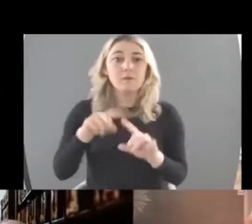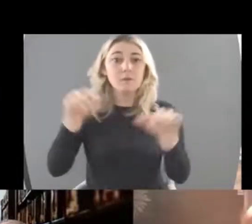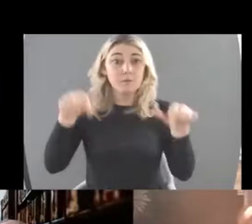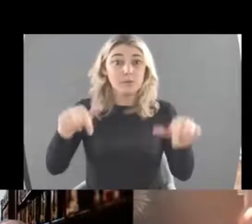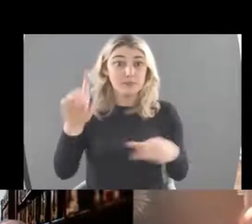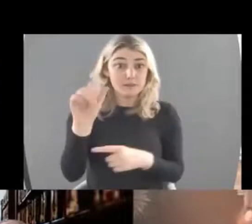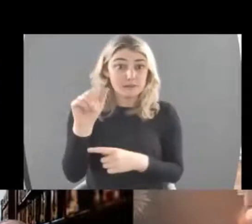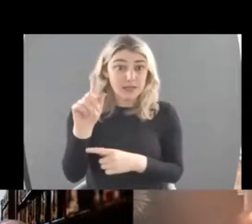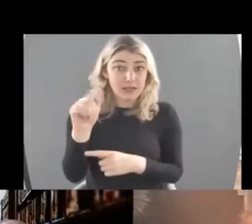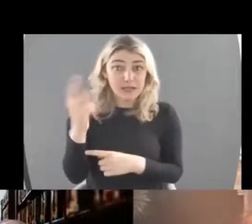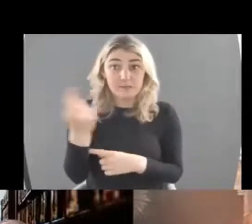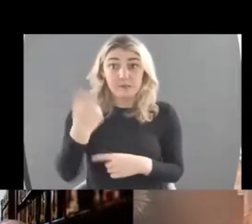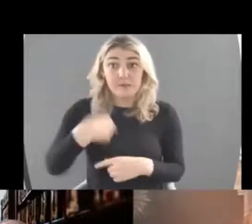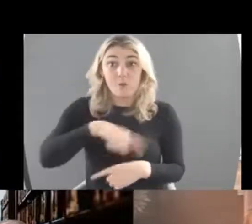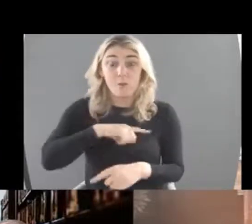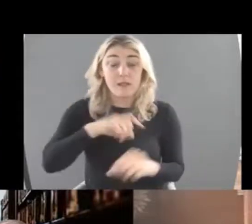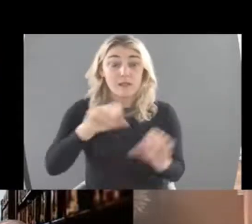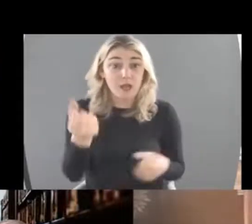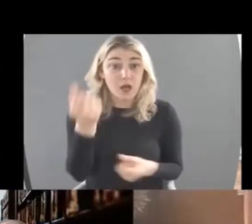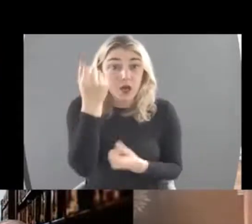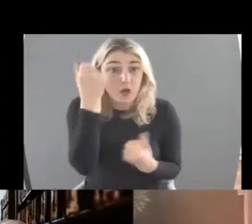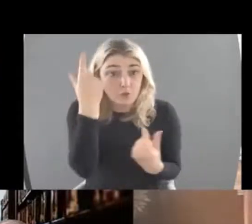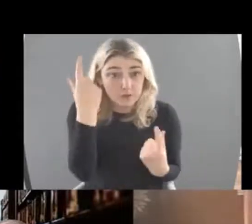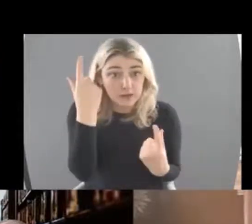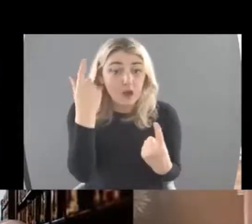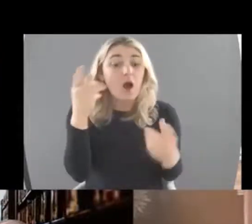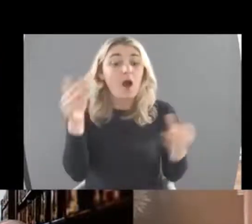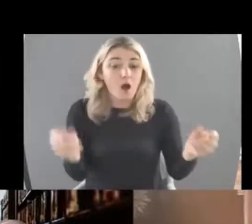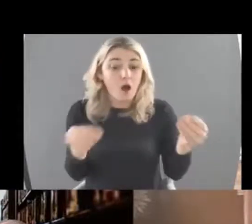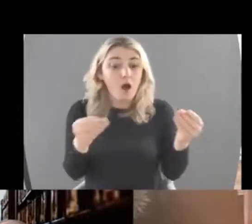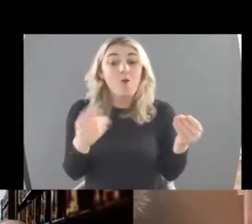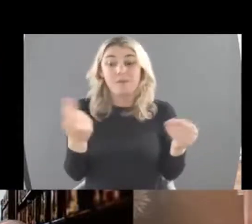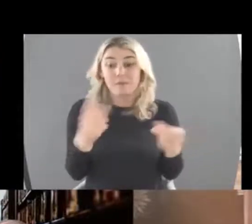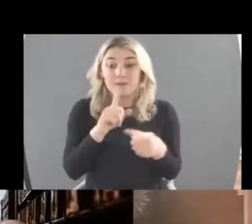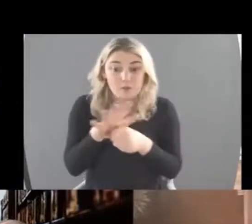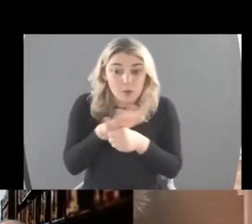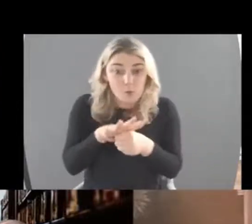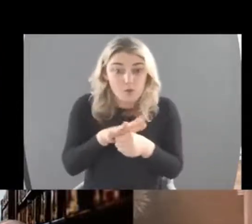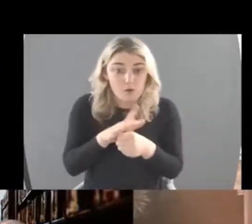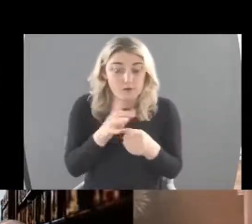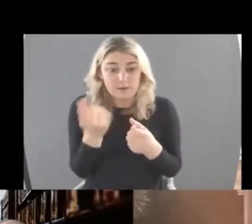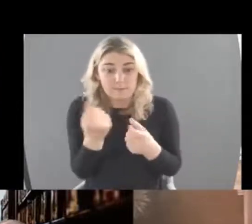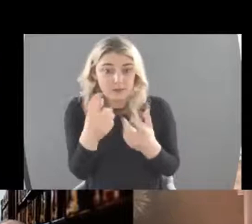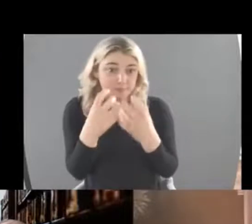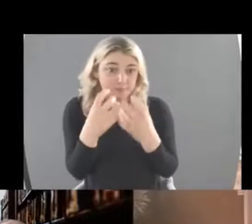we can understand as something that is also local, being part of the whole. And it's really